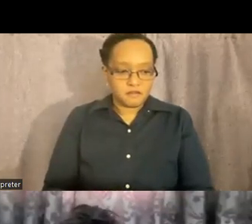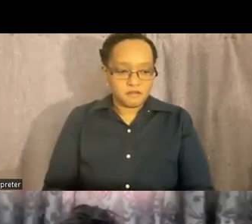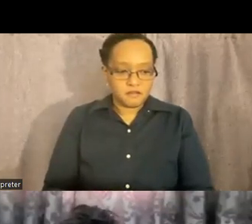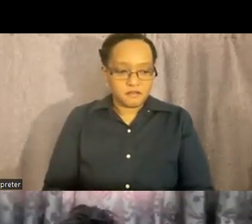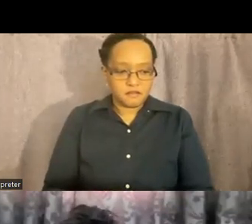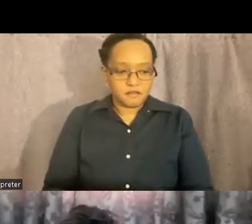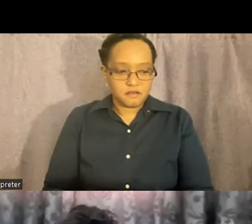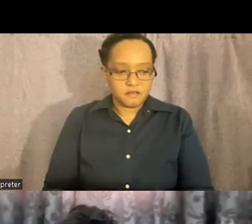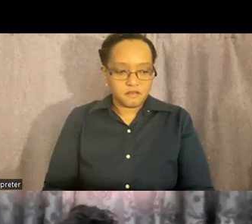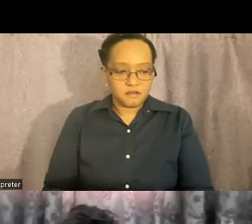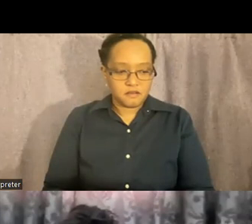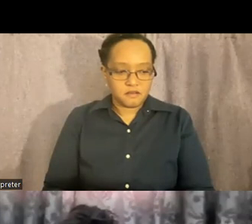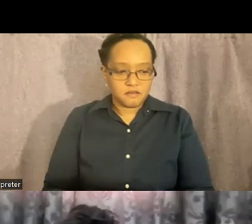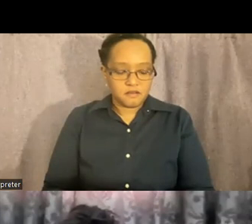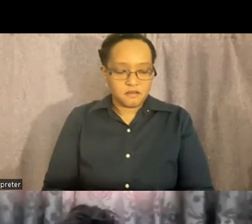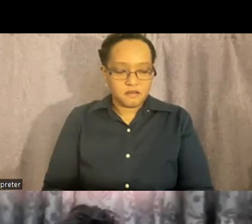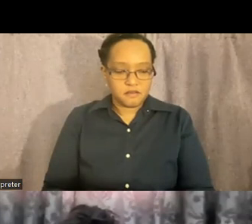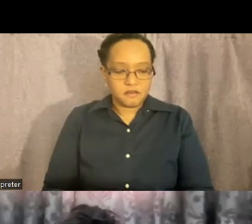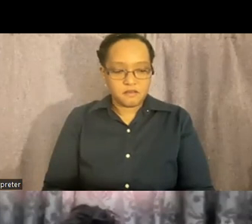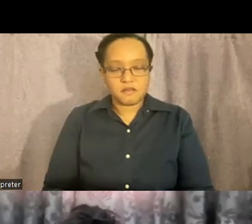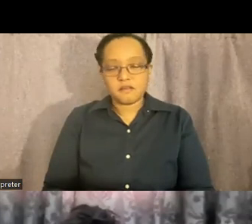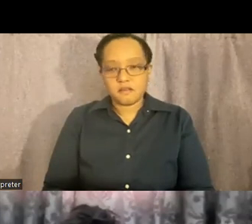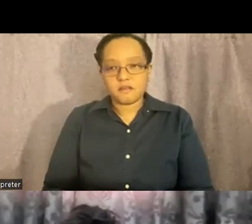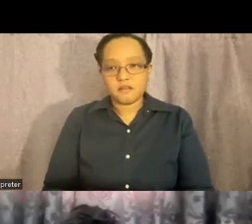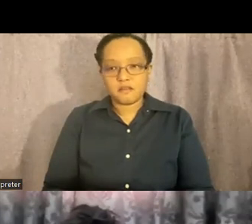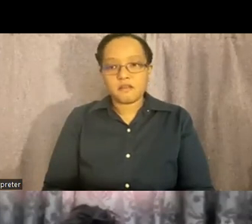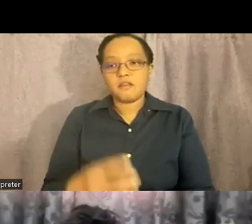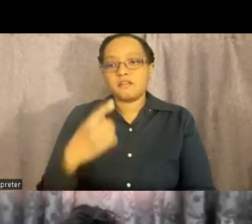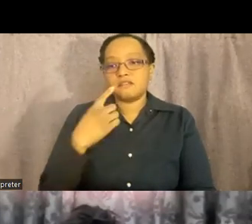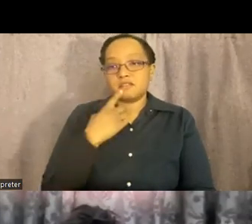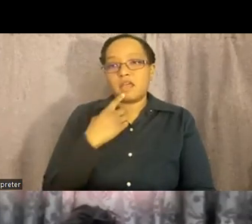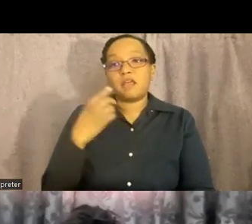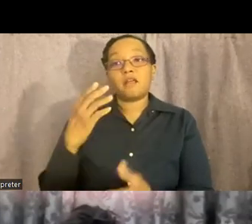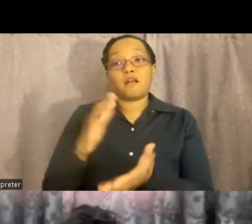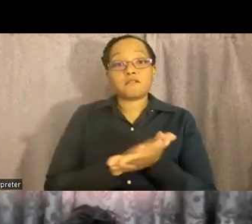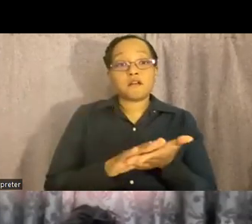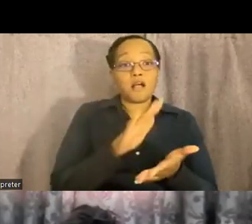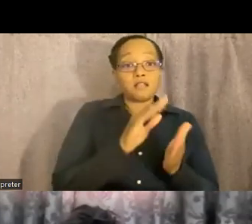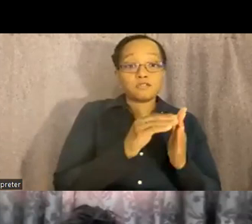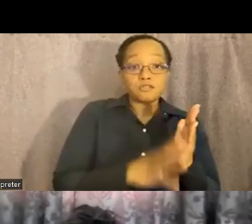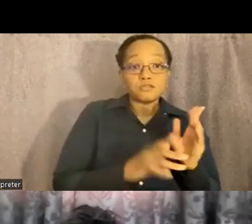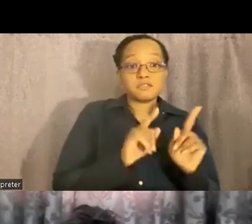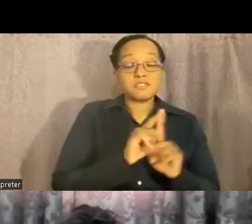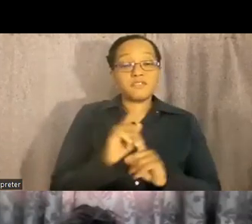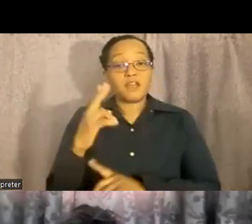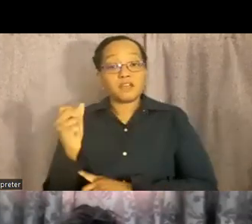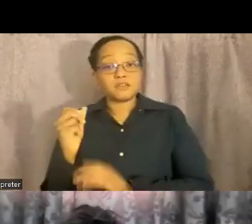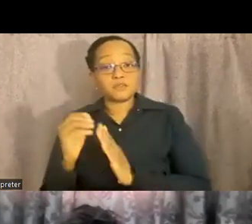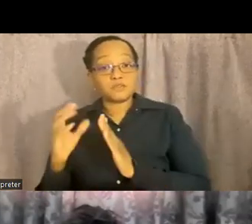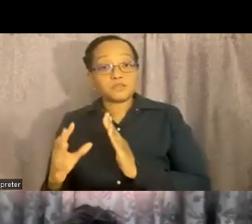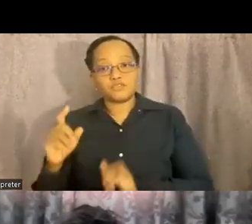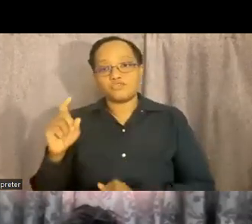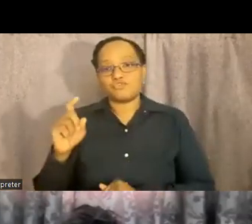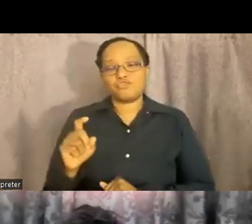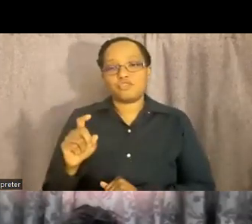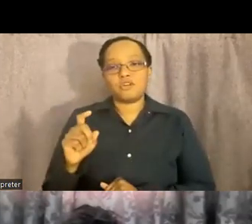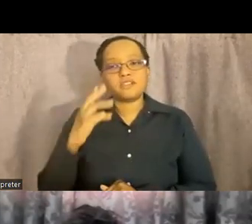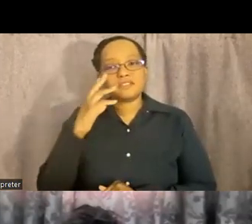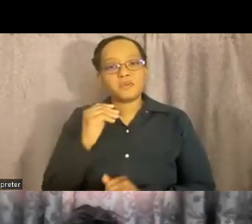I think that college students, even high school students, it should be a part of their program